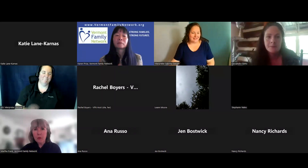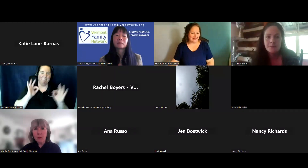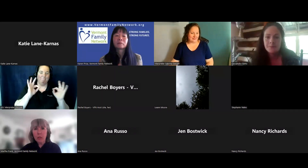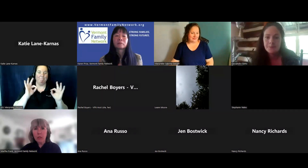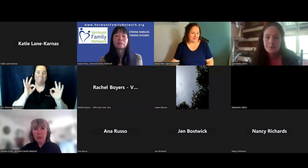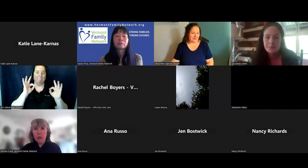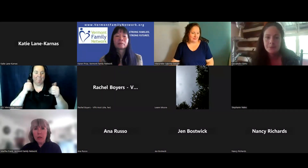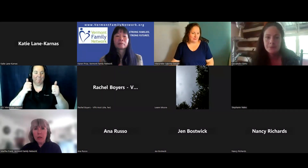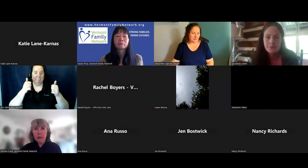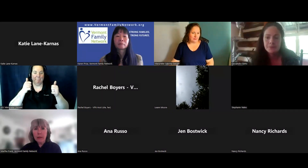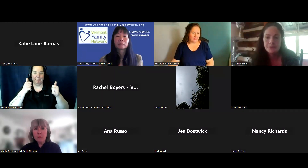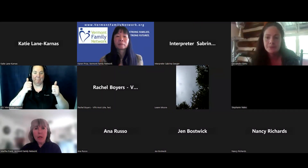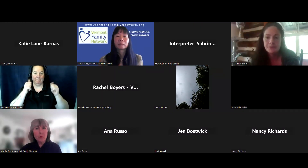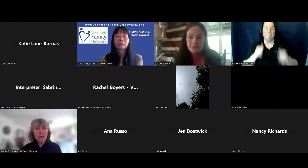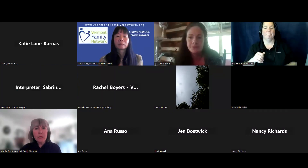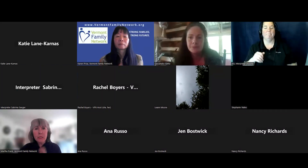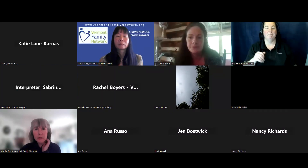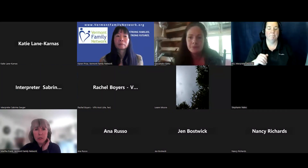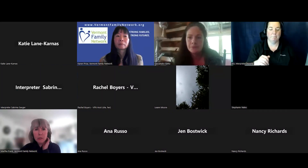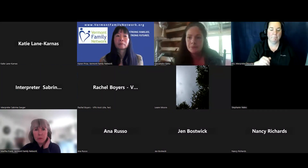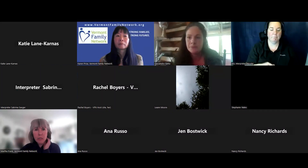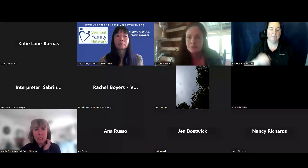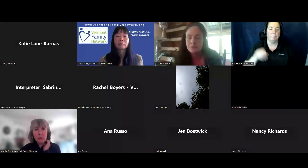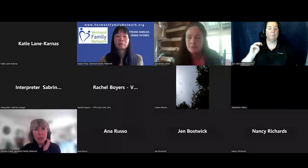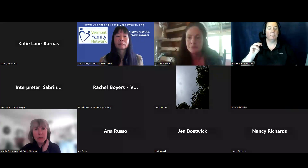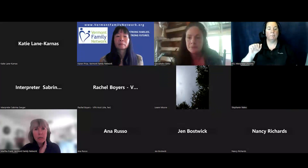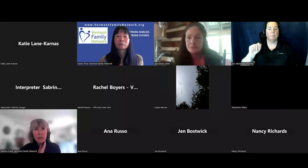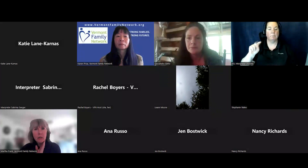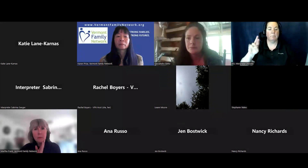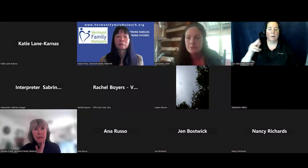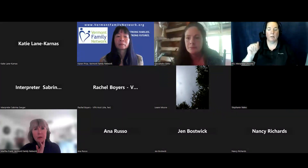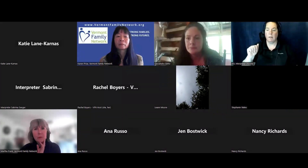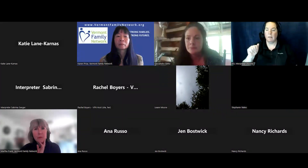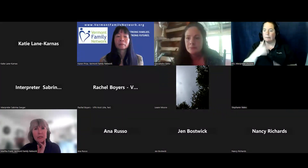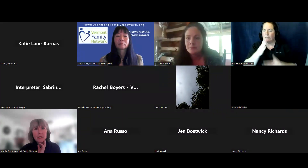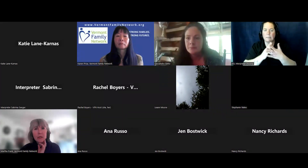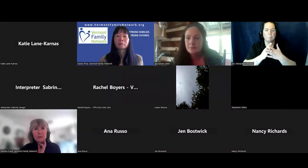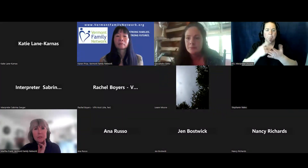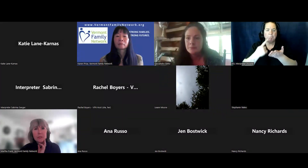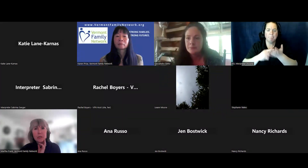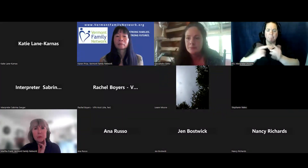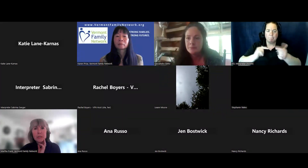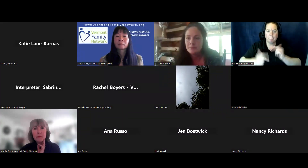Okay. We're seeing and hear some dialogue, a parent may not have disagreed with the